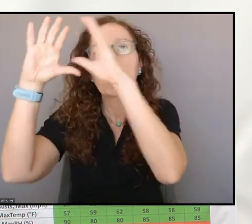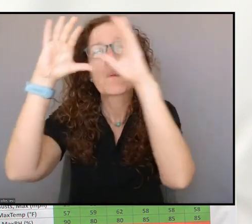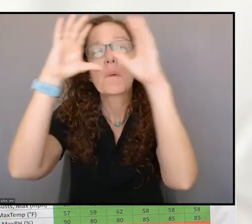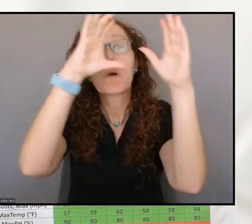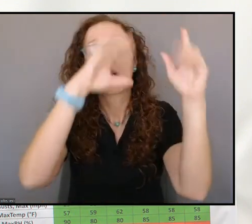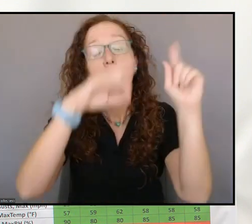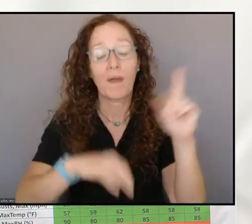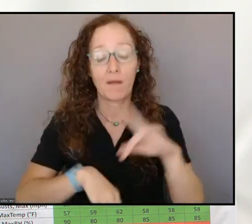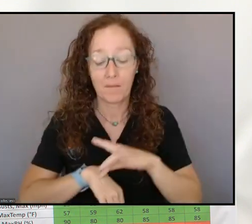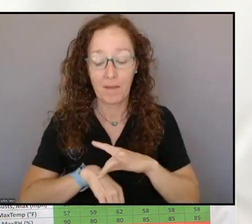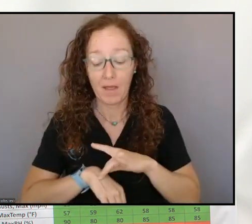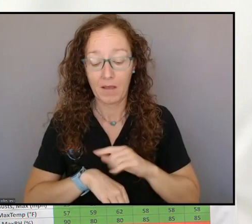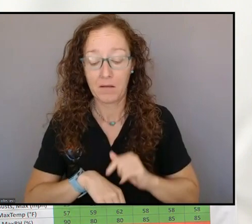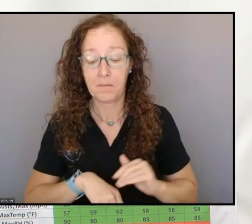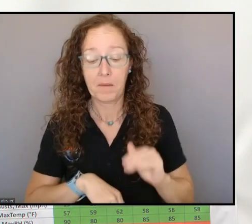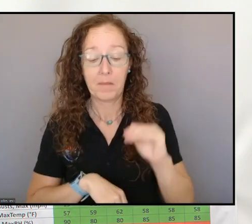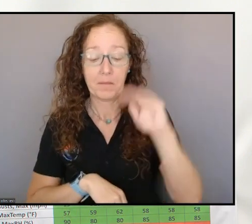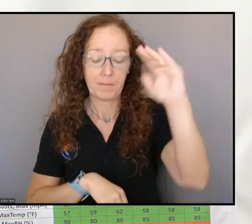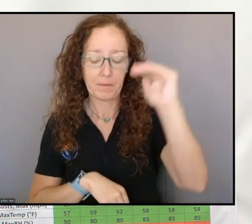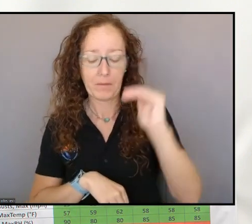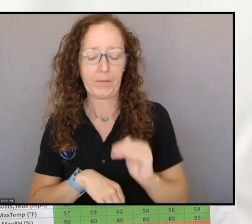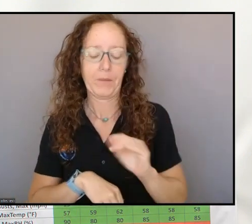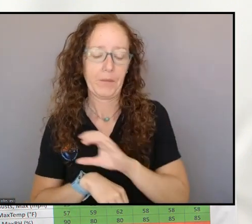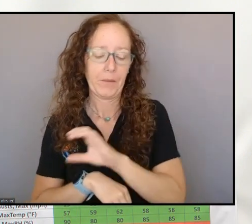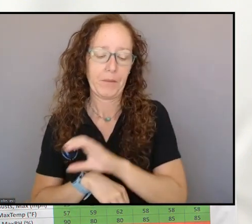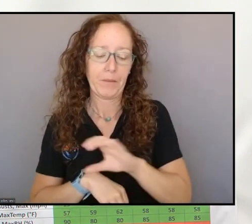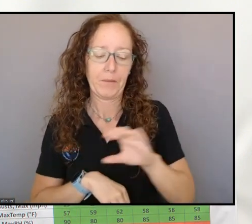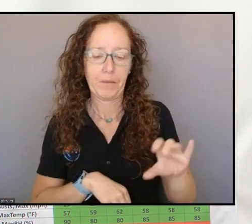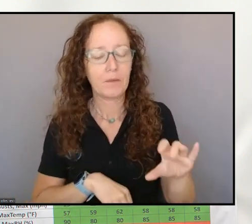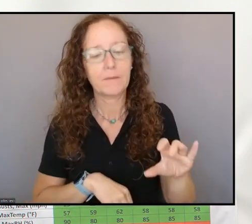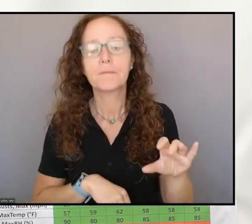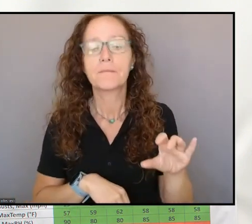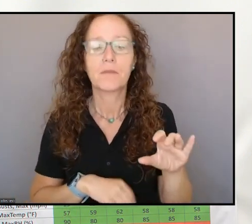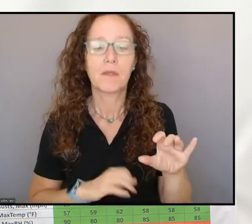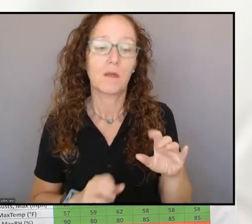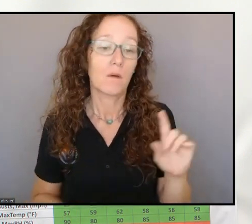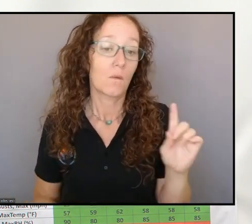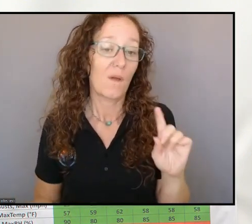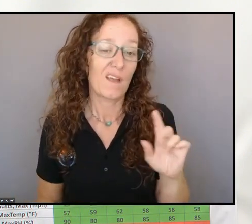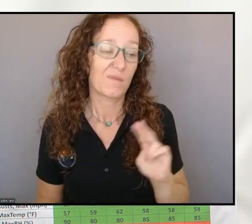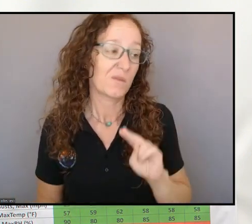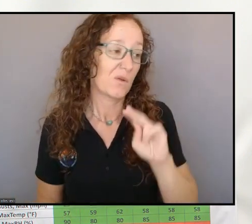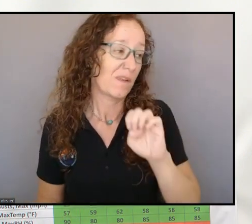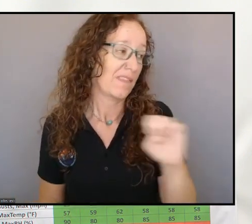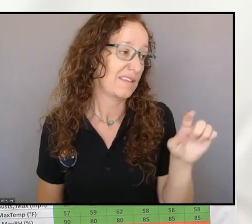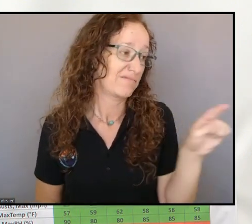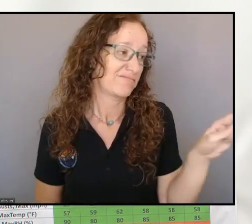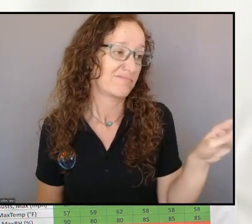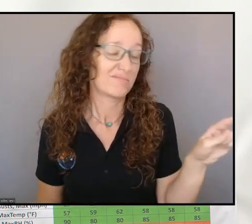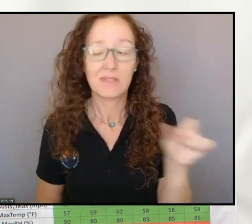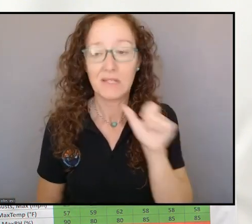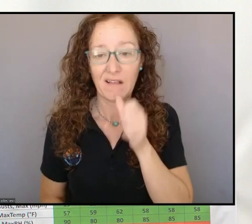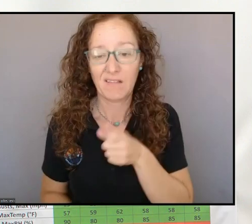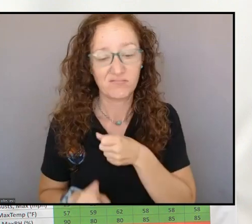our northeast but not impacting the fire area. In terms of thunderstorm activity, we see a little bit down to the